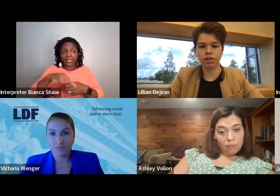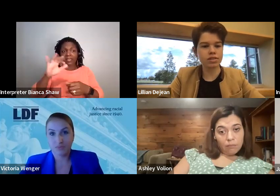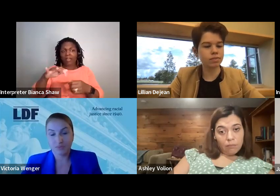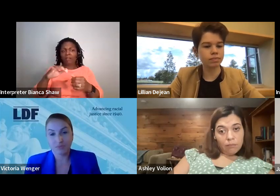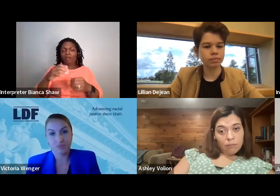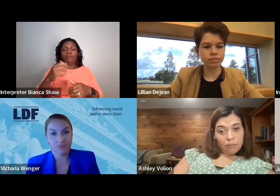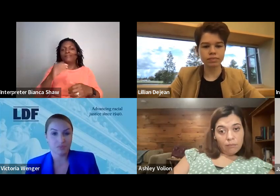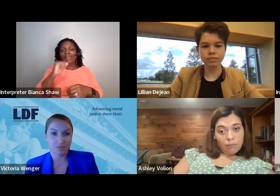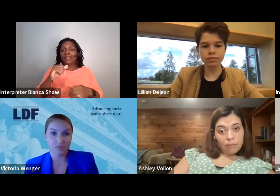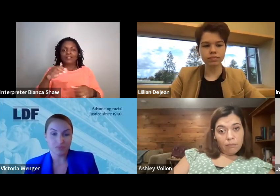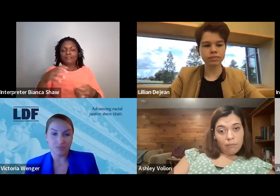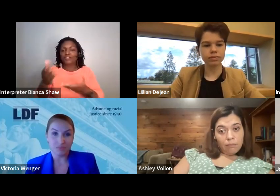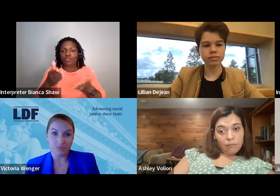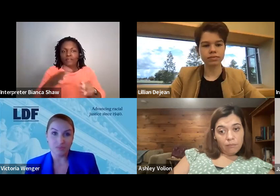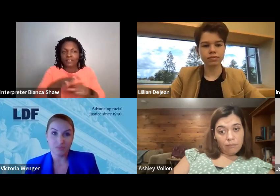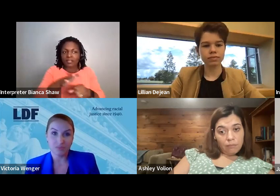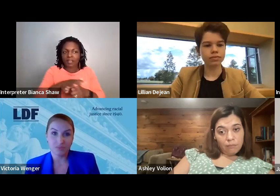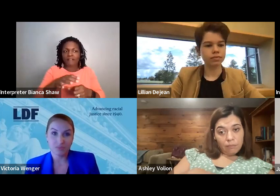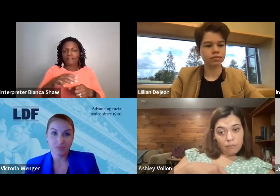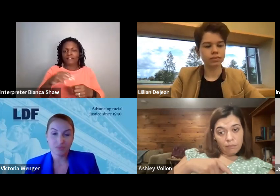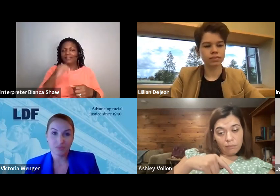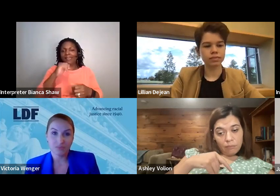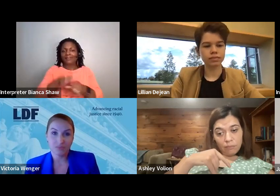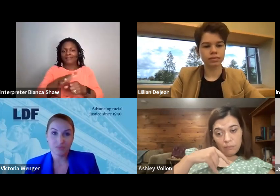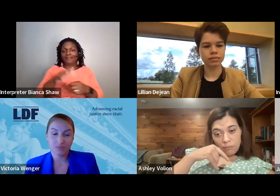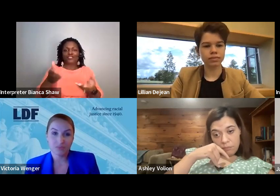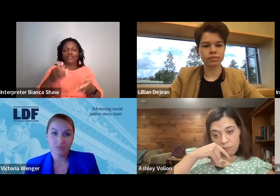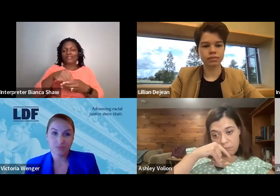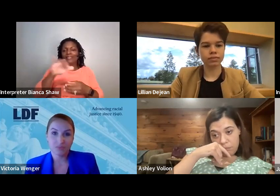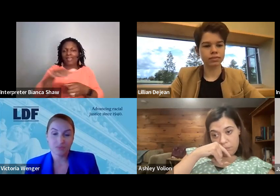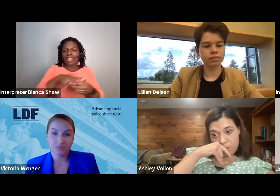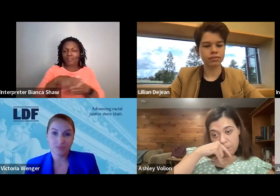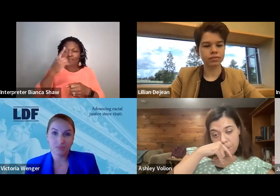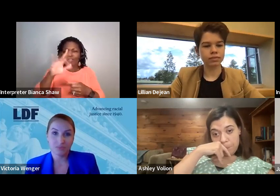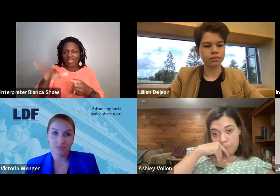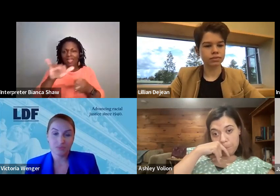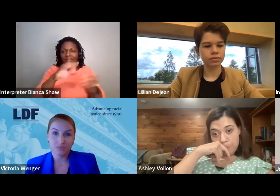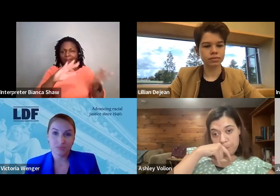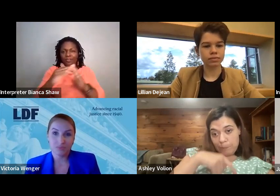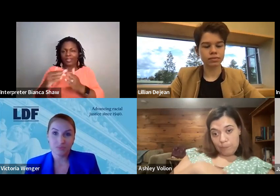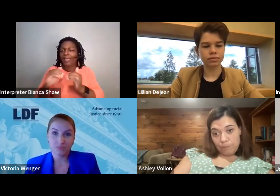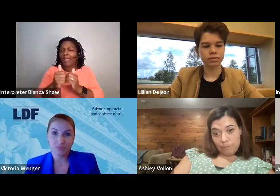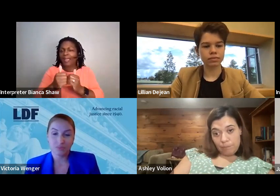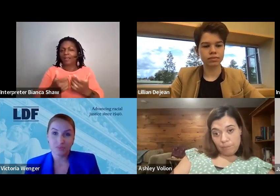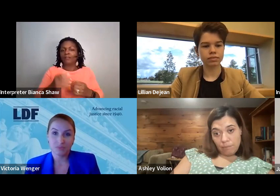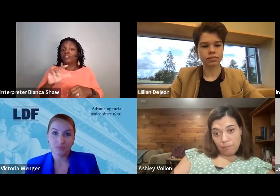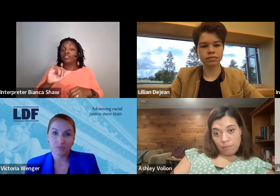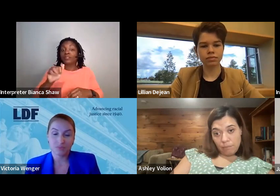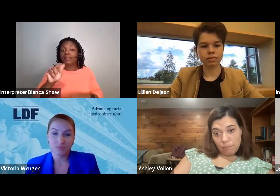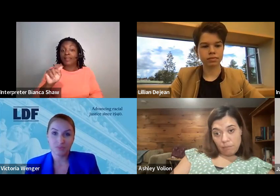First. Yeah, definitely. So you know, we mentioned earlier that there is an equity to access as relates to education.